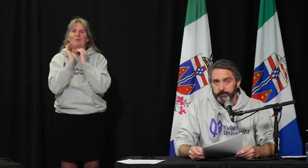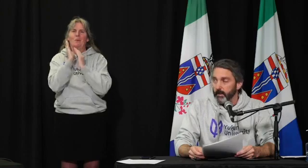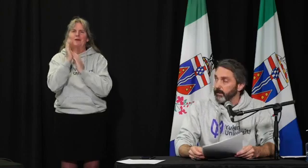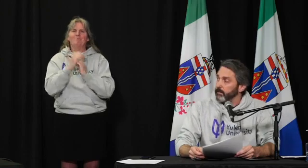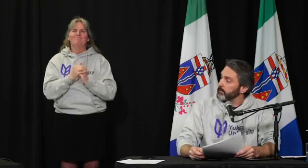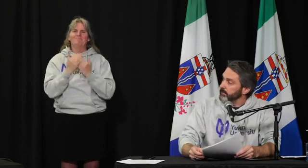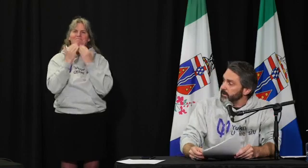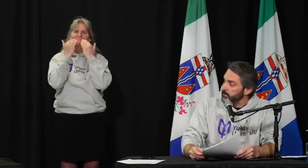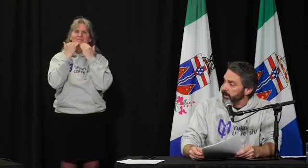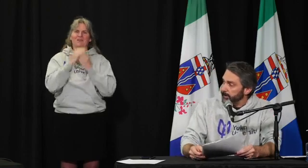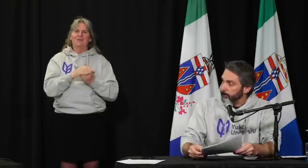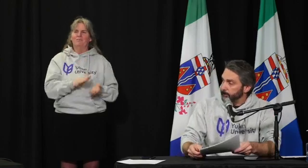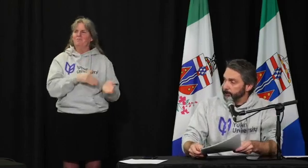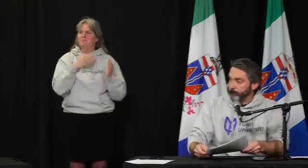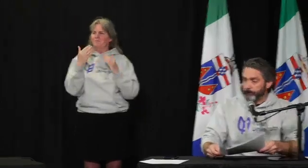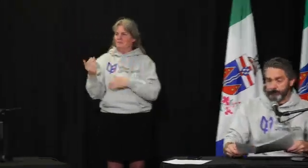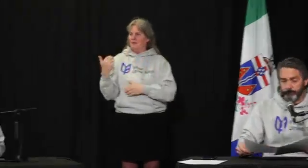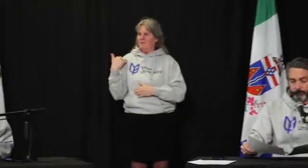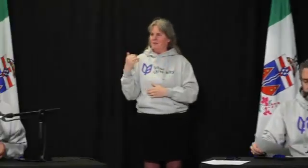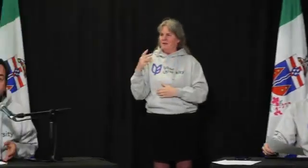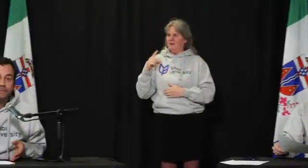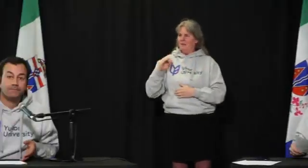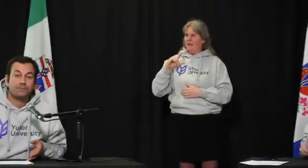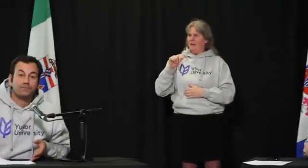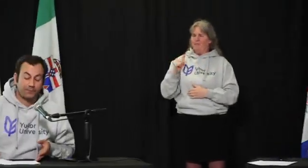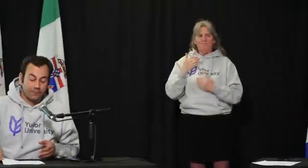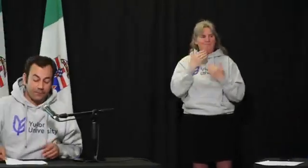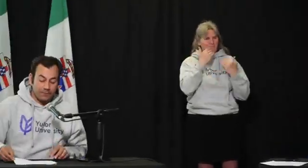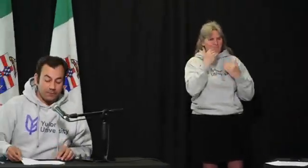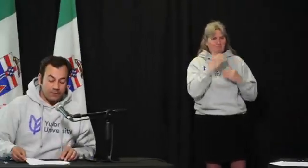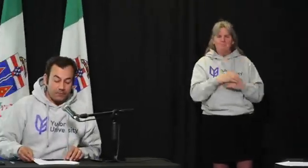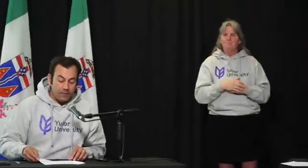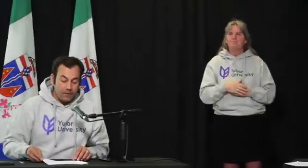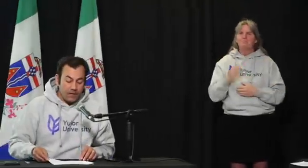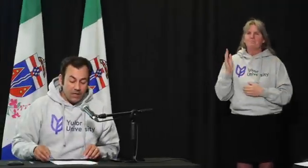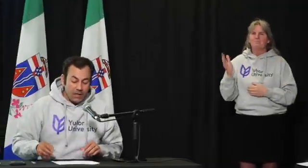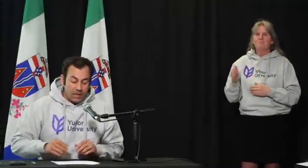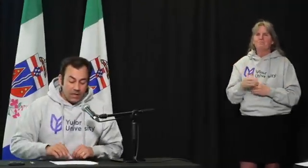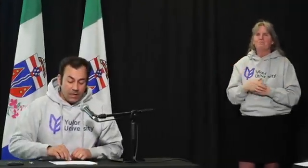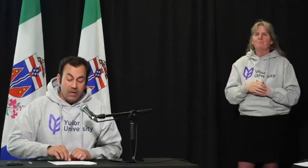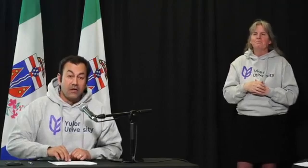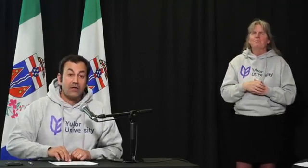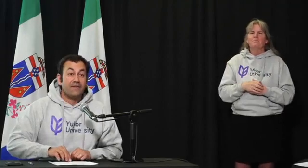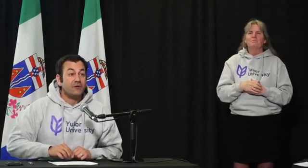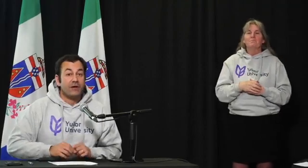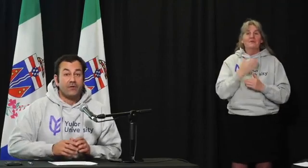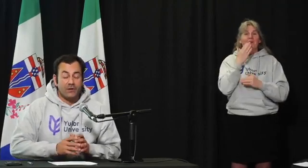Thank you very much. Minister Pillai. Thanks premier.